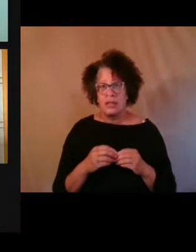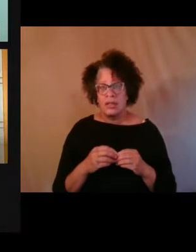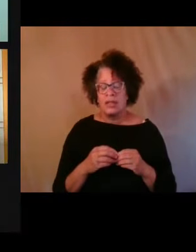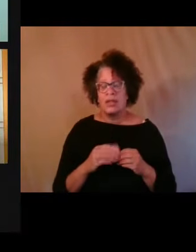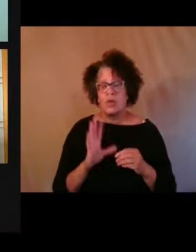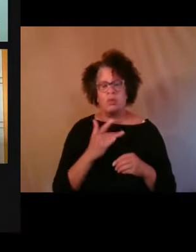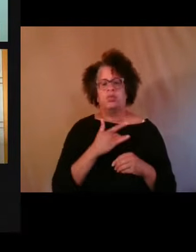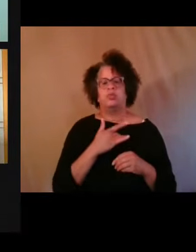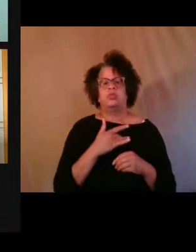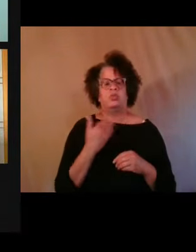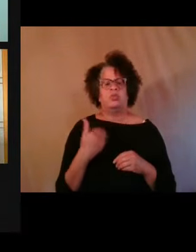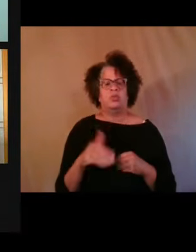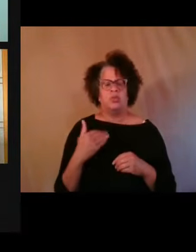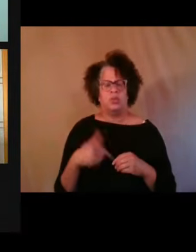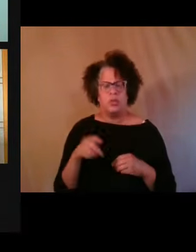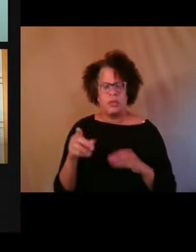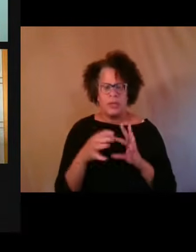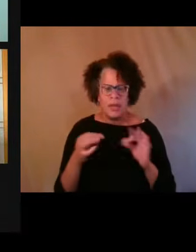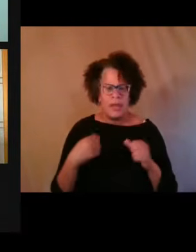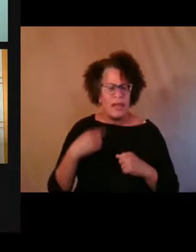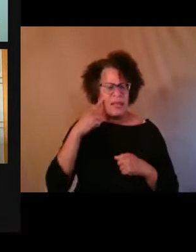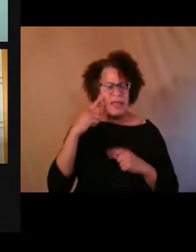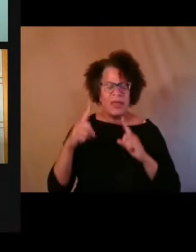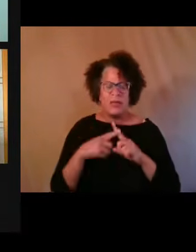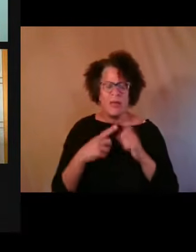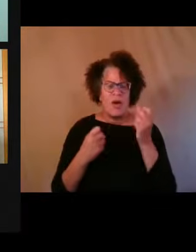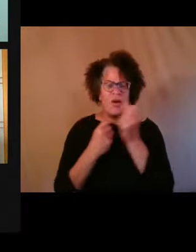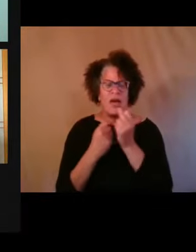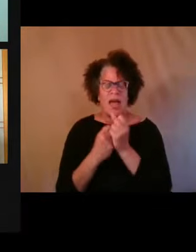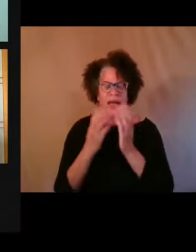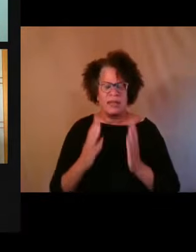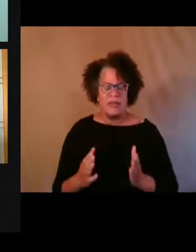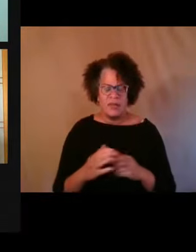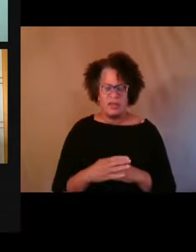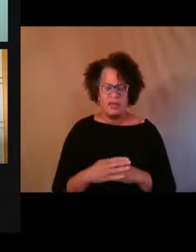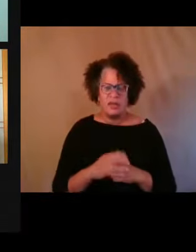He said, "Well, the thing about activists is that we don't always have the luxury